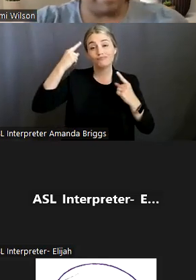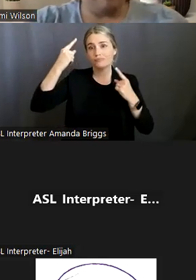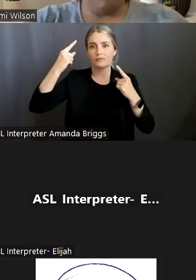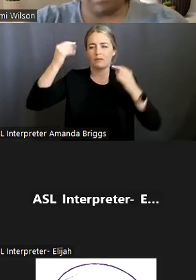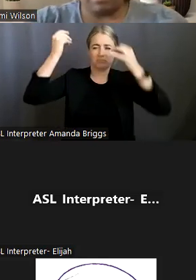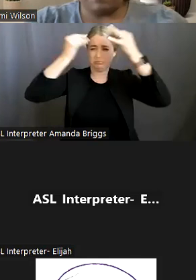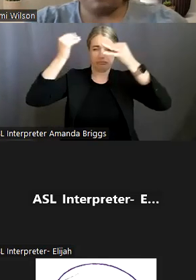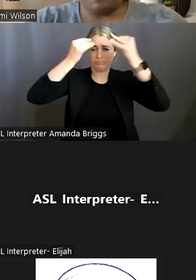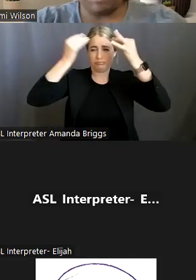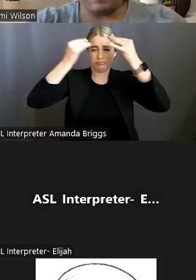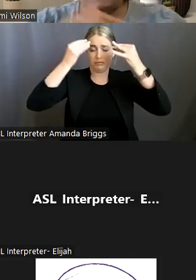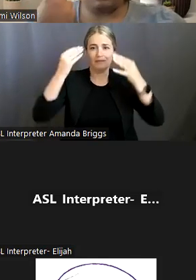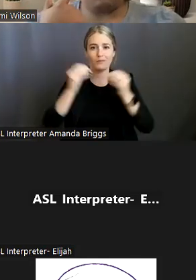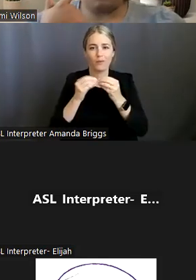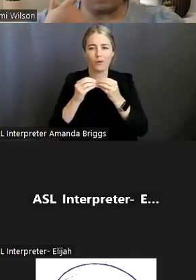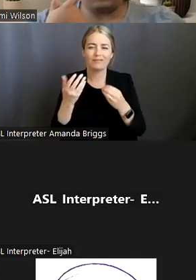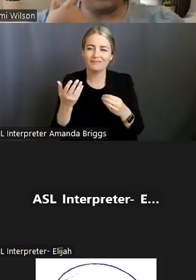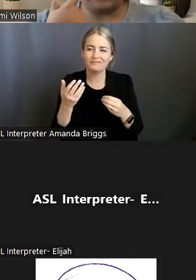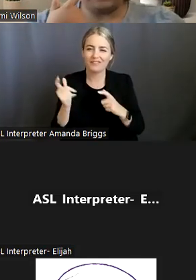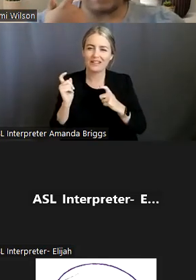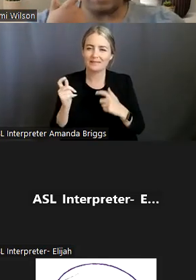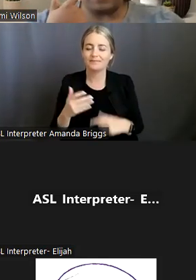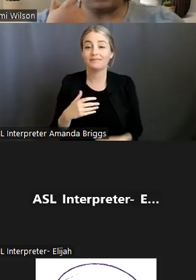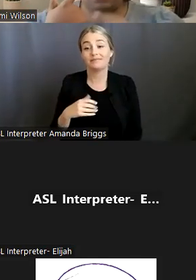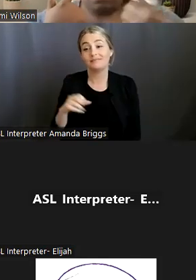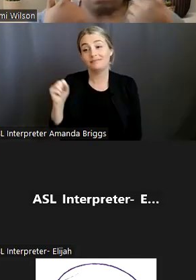way. But yes, from my experience, the